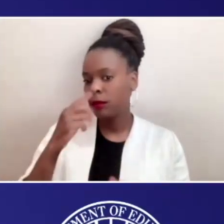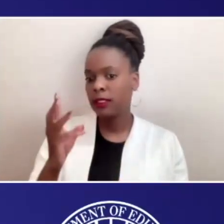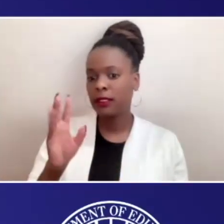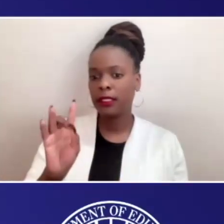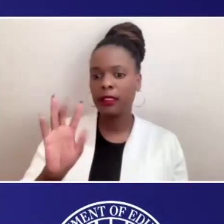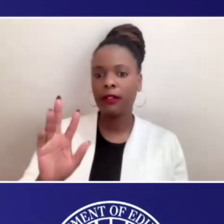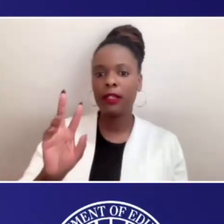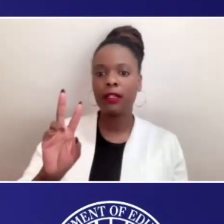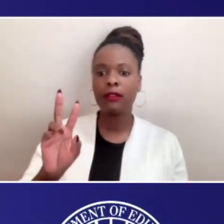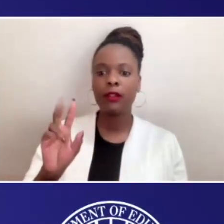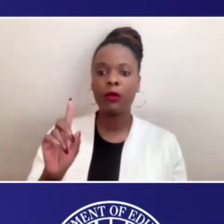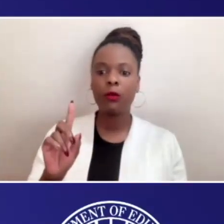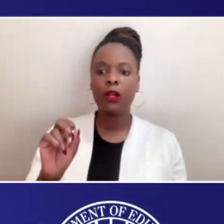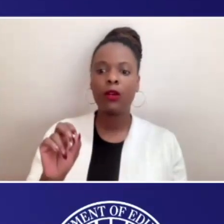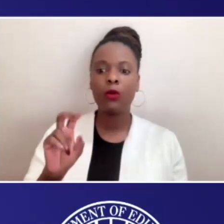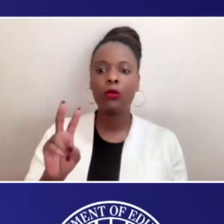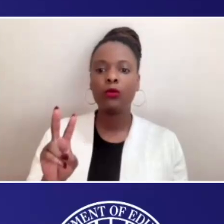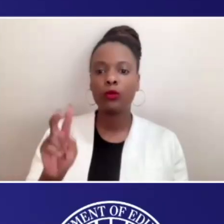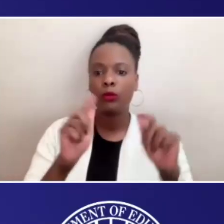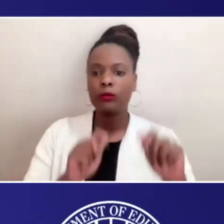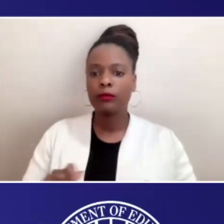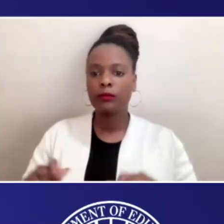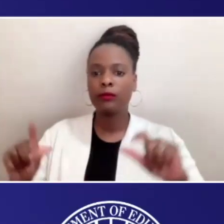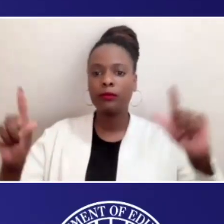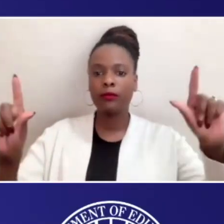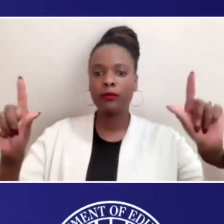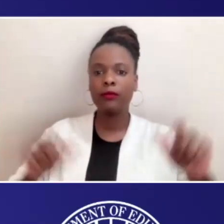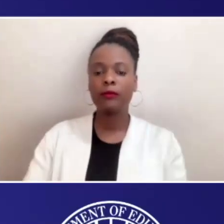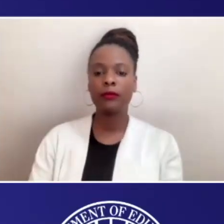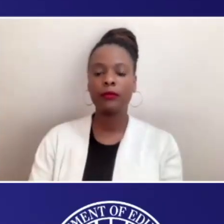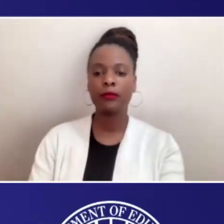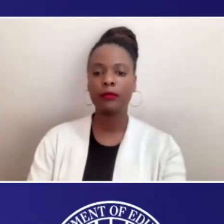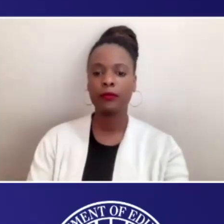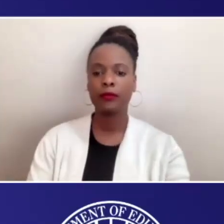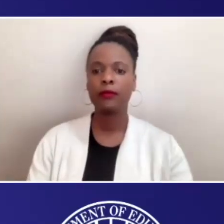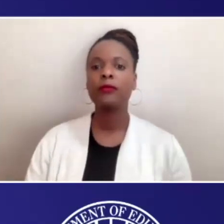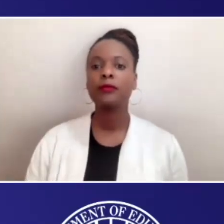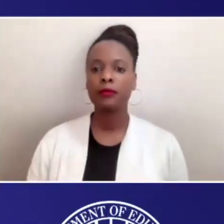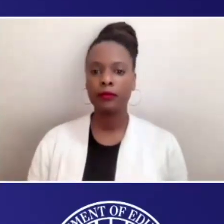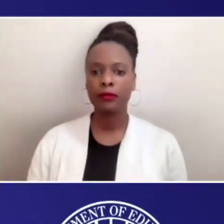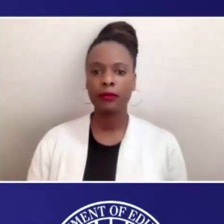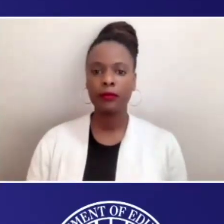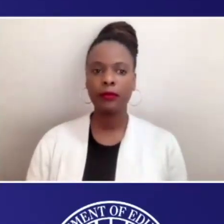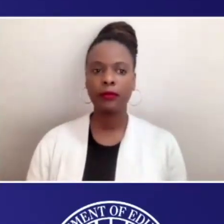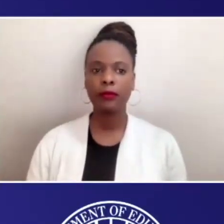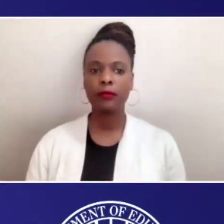screen. That is in --